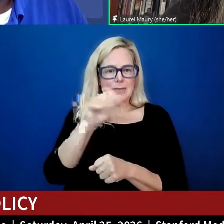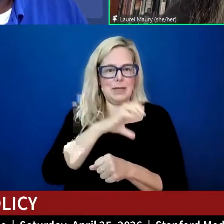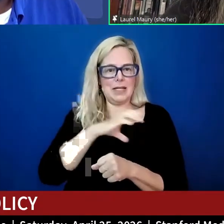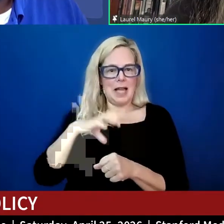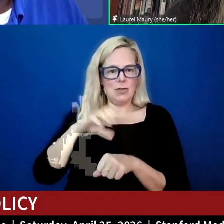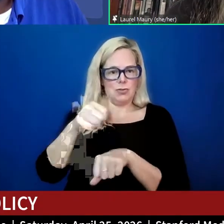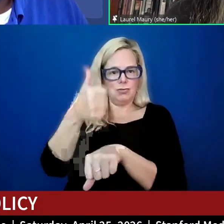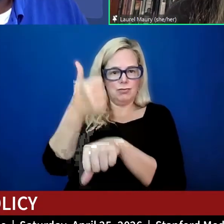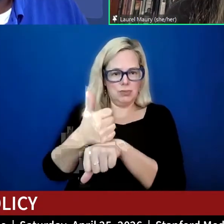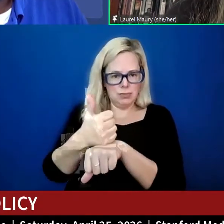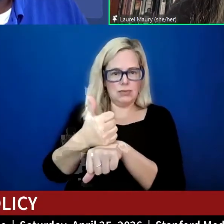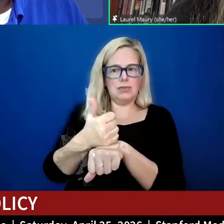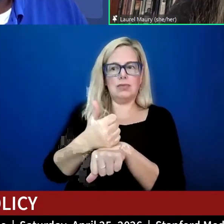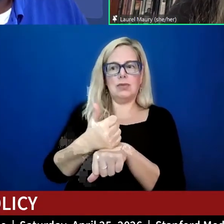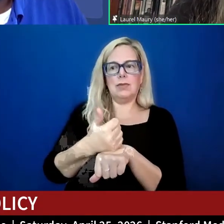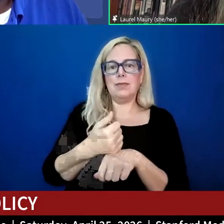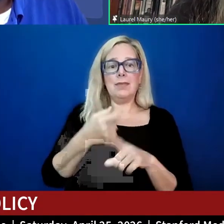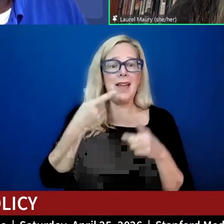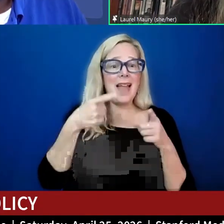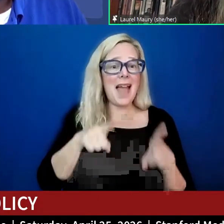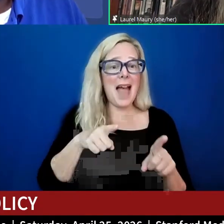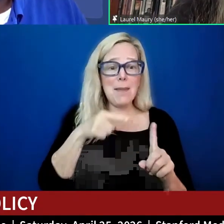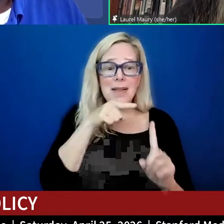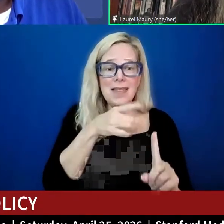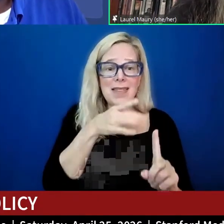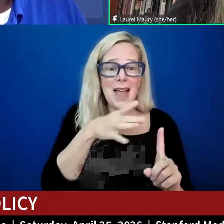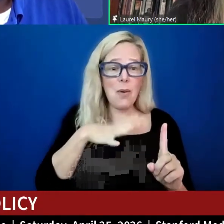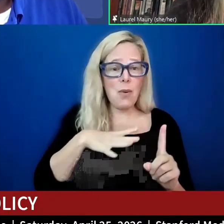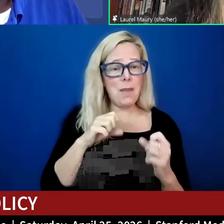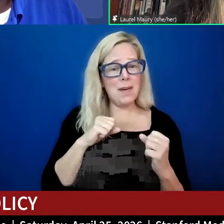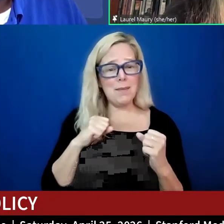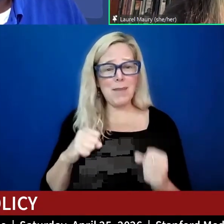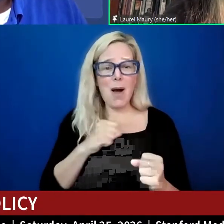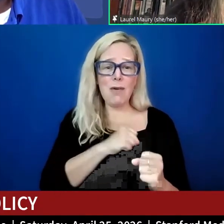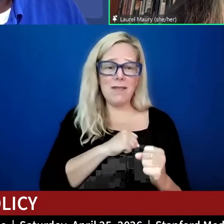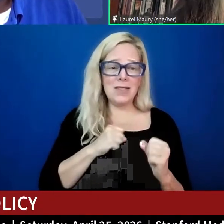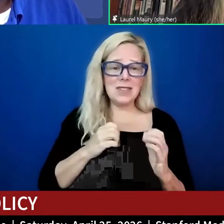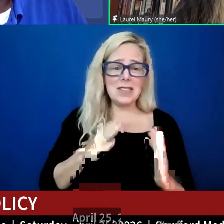she was completely unsuccessful. She is a powerful local senator. She is the um state